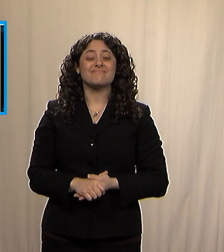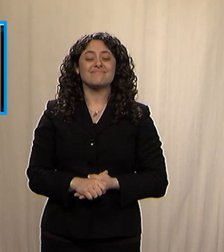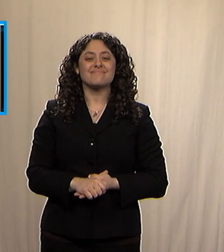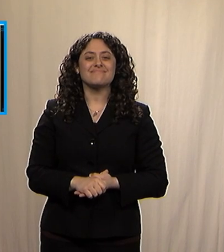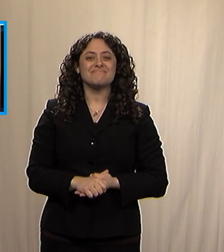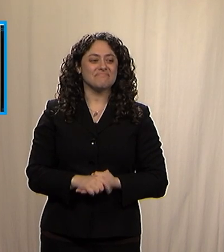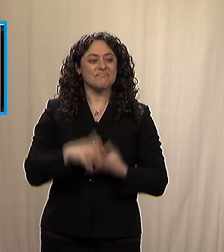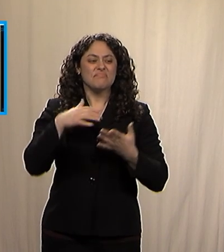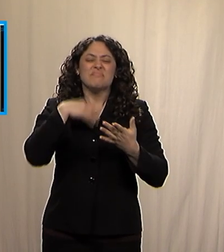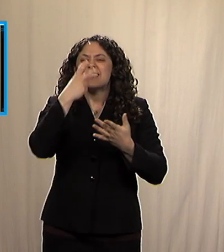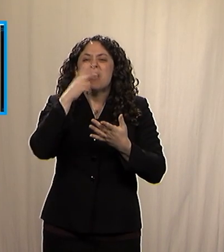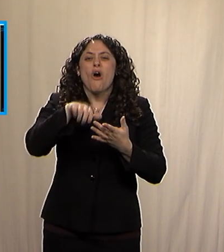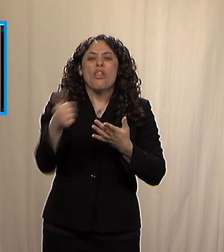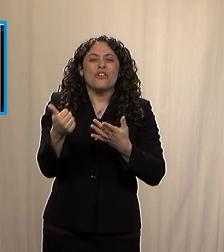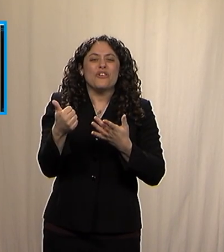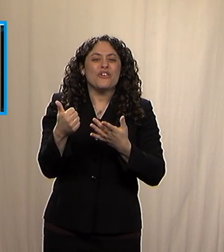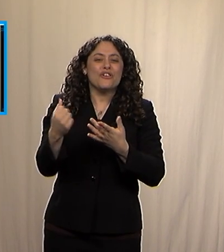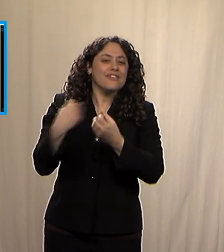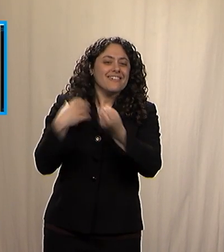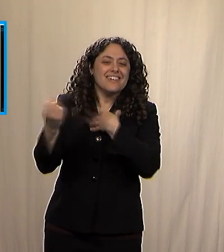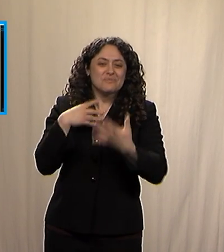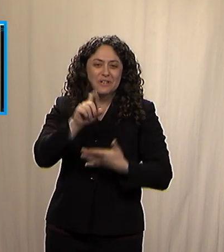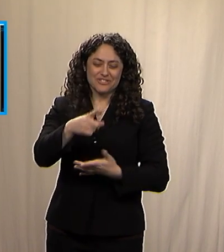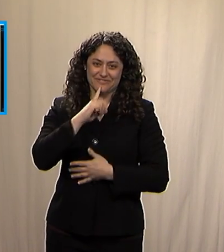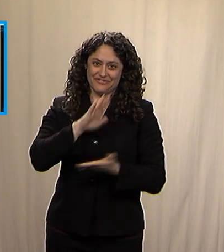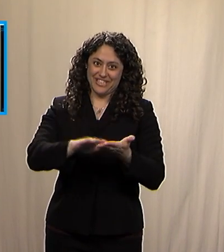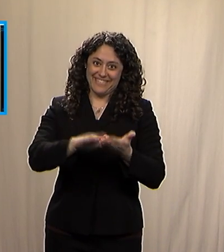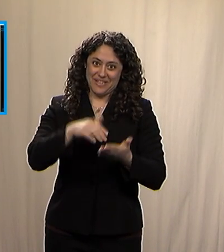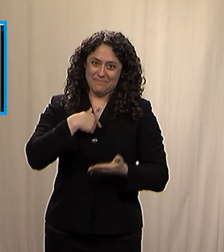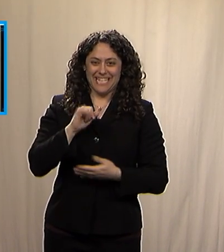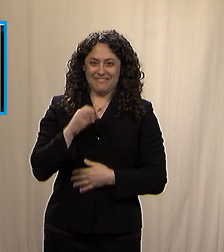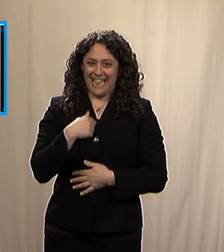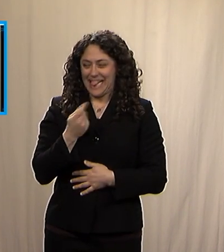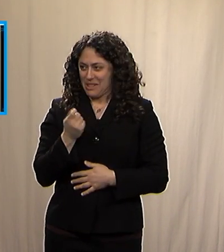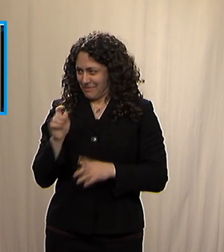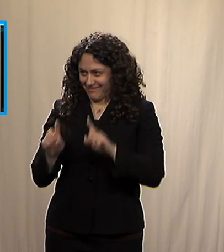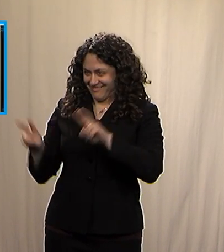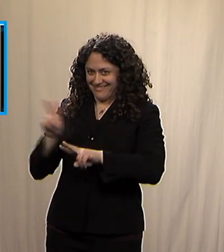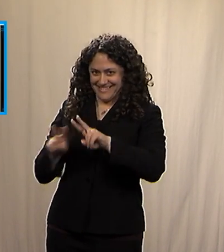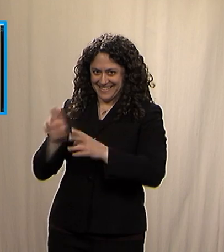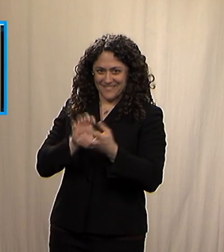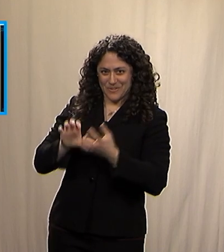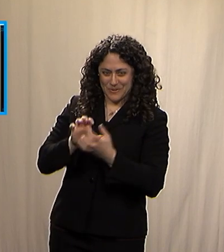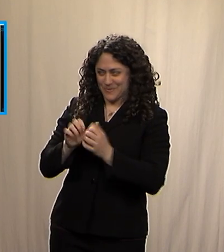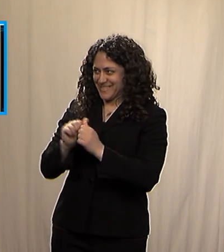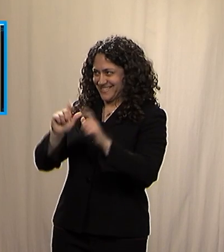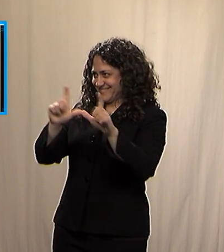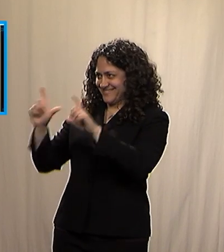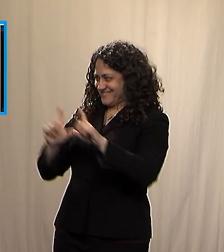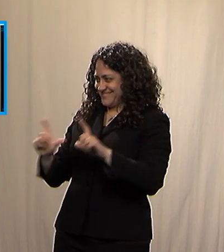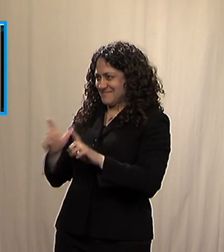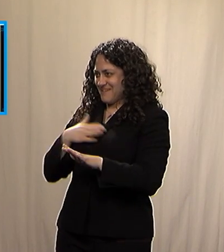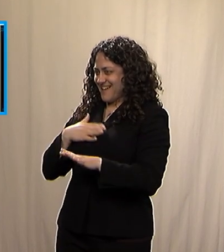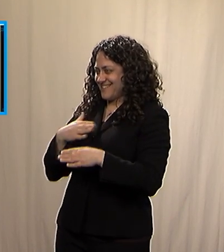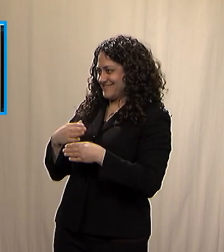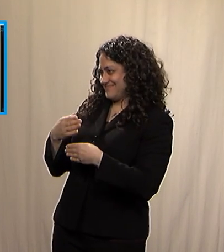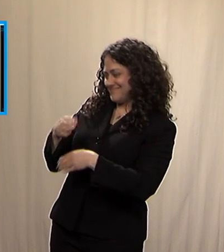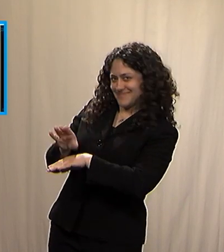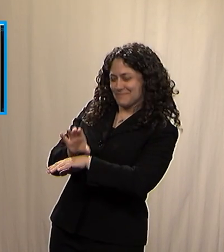Just trying to get, I have a couple of windows open here, so forgive me if I get a little confused. Somebody was asking about e-mailing or making copies